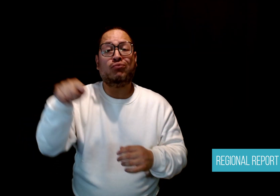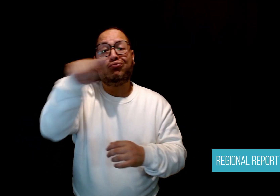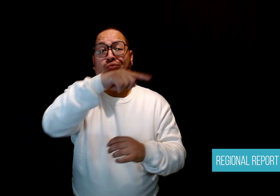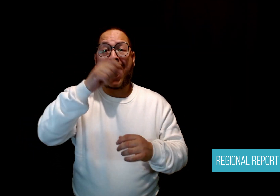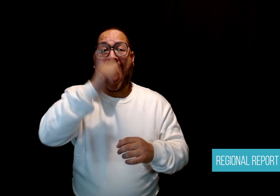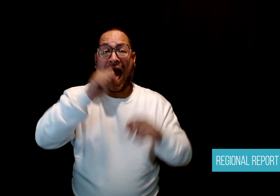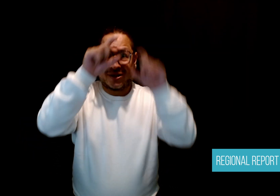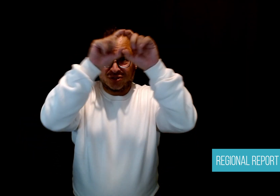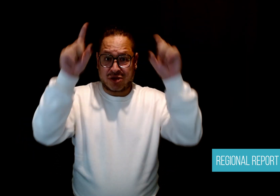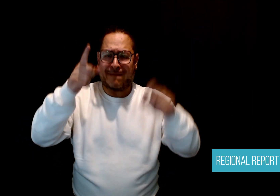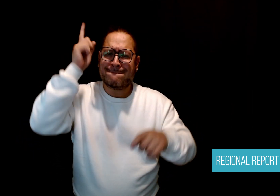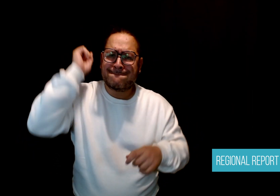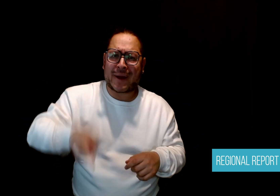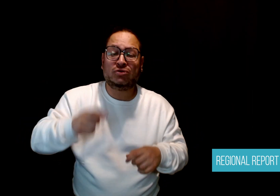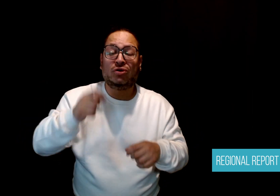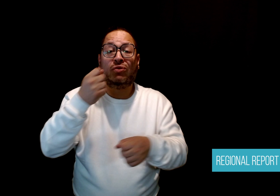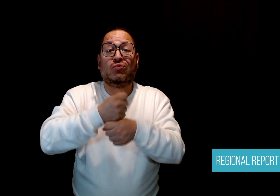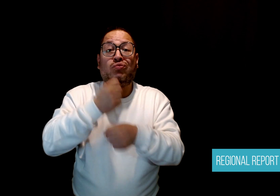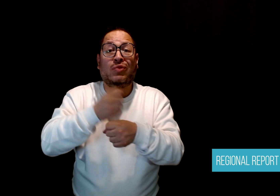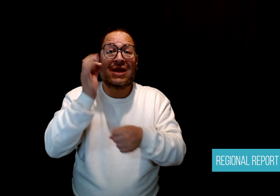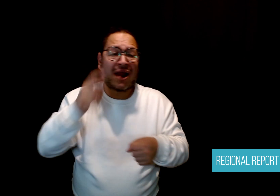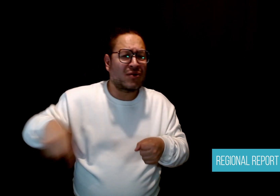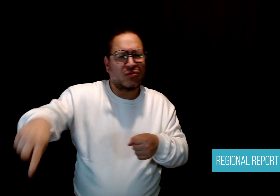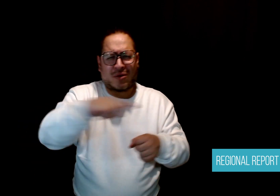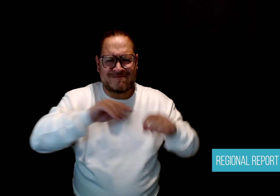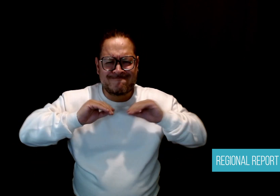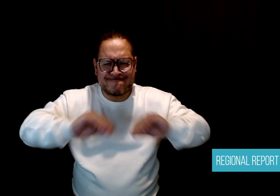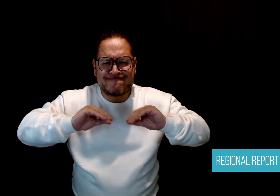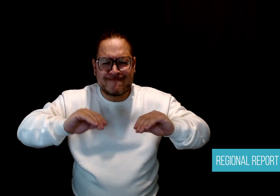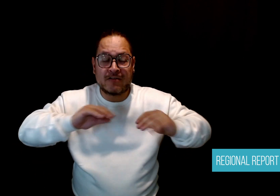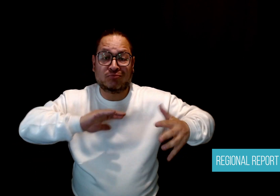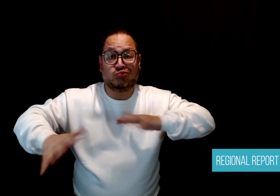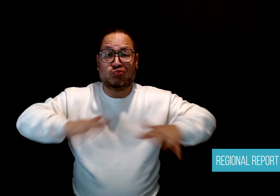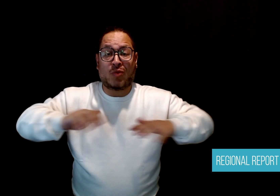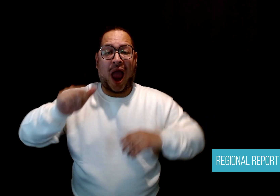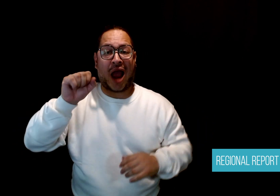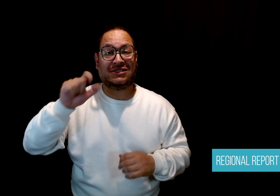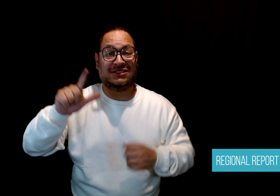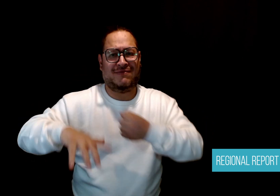to enable communication. Her father said that it is not easy